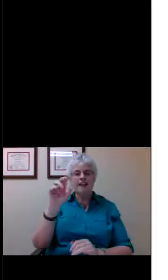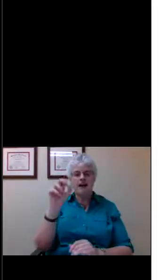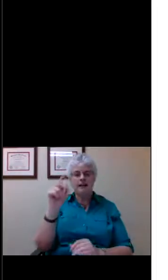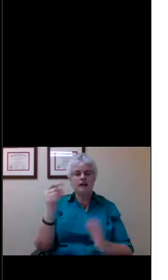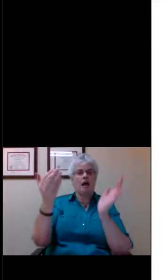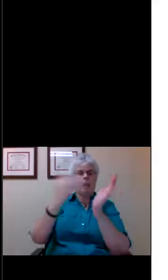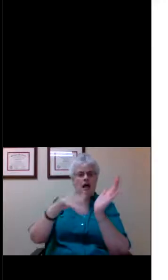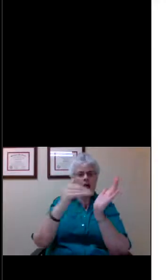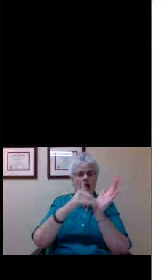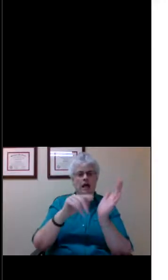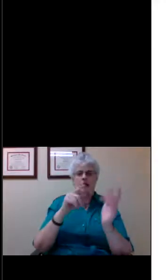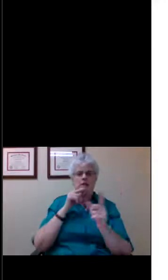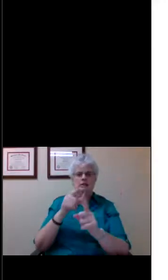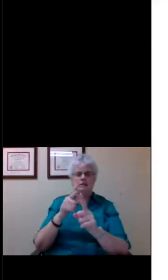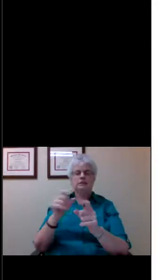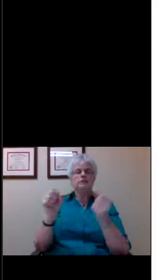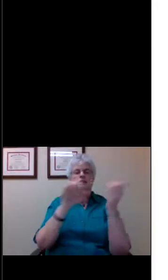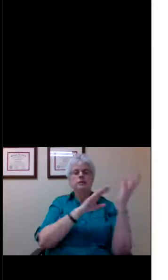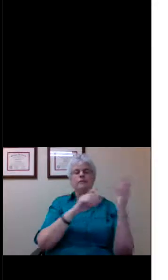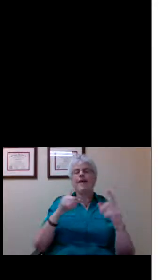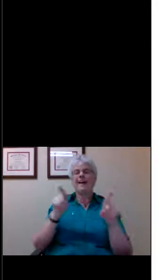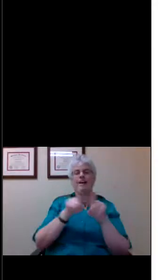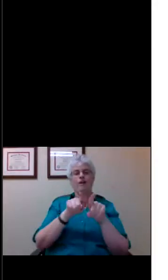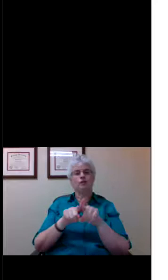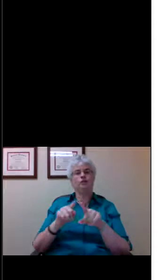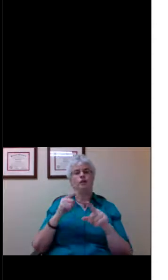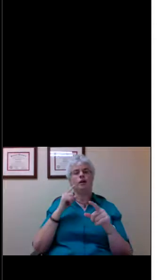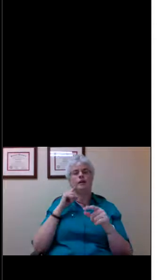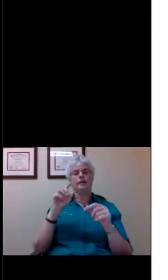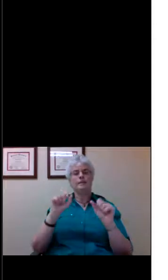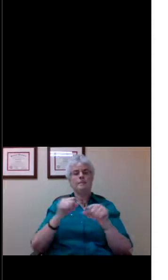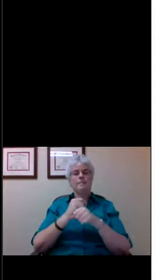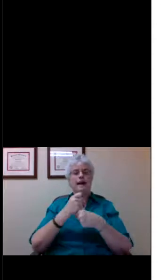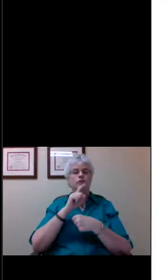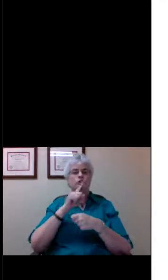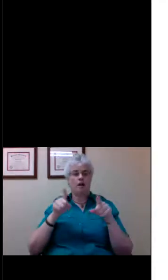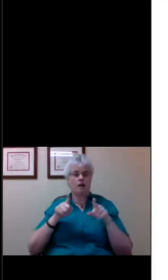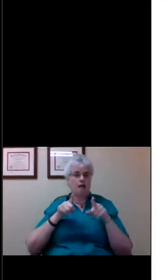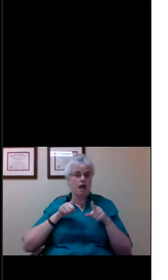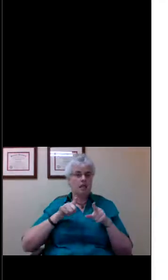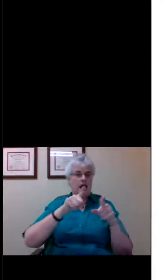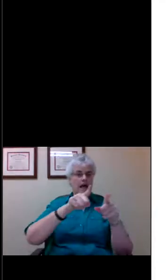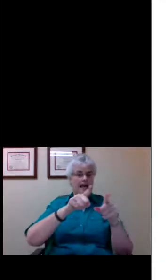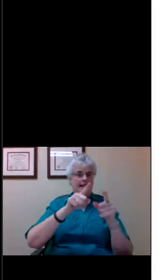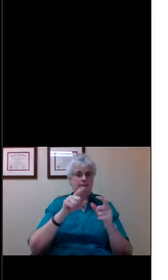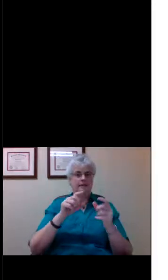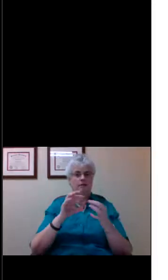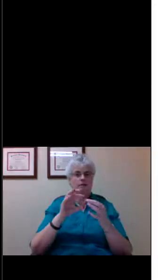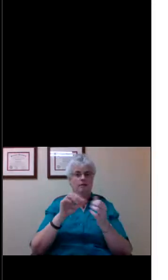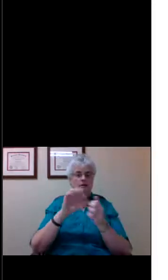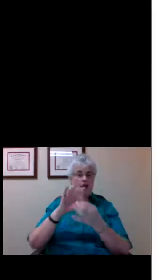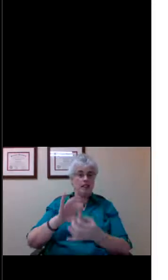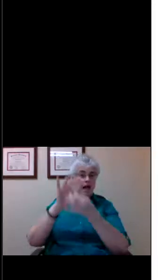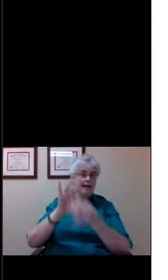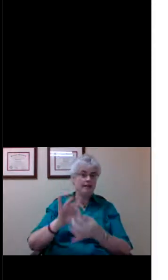some redundancy. So we cleaned all that up and we made sure that they aligned